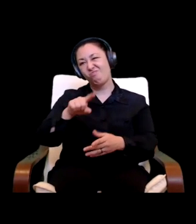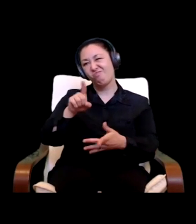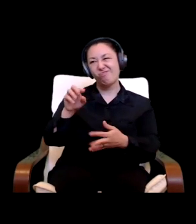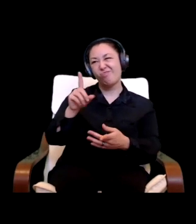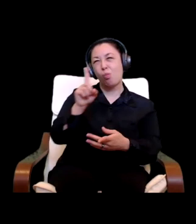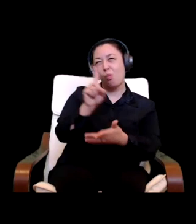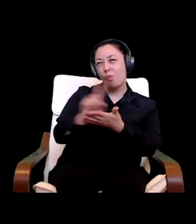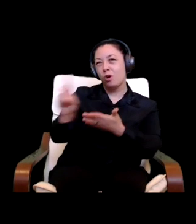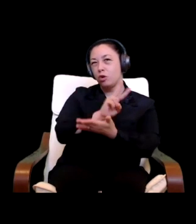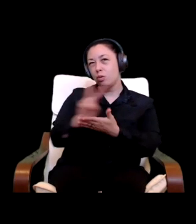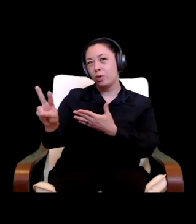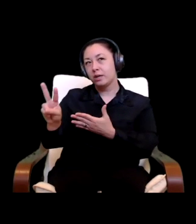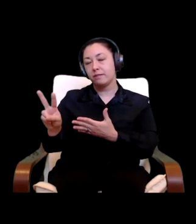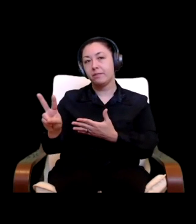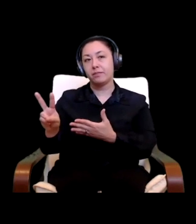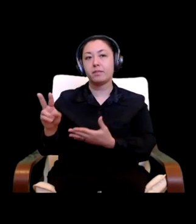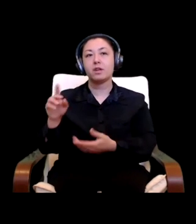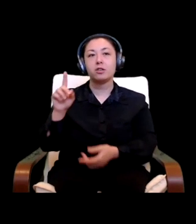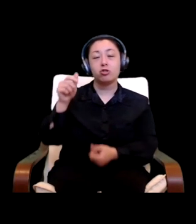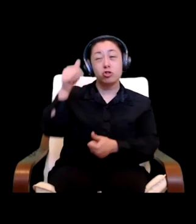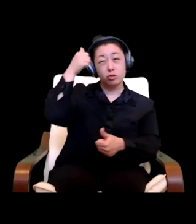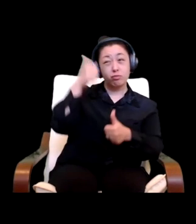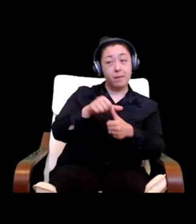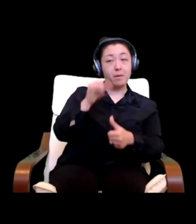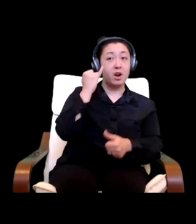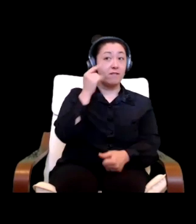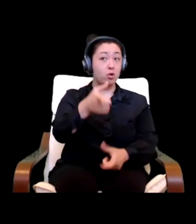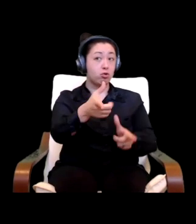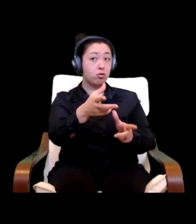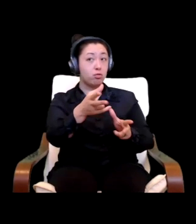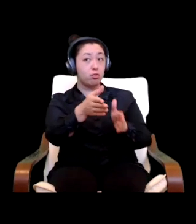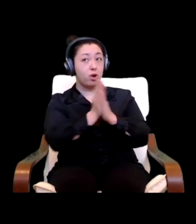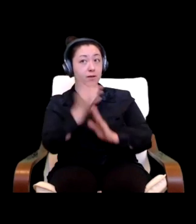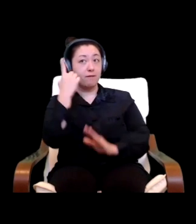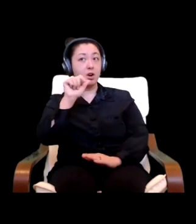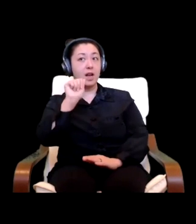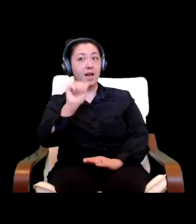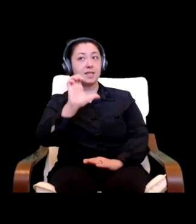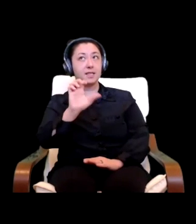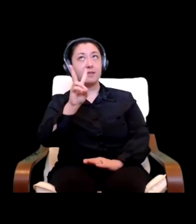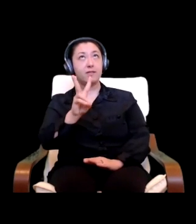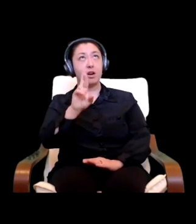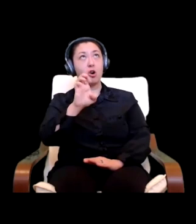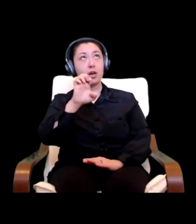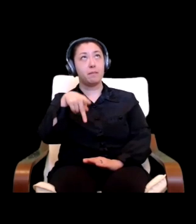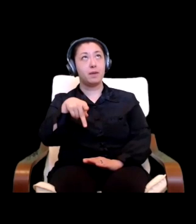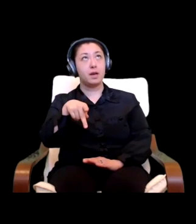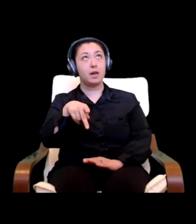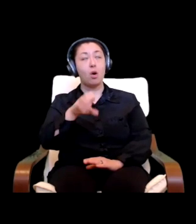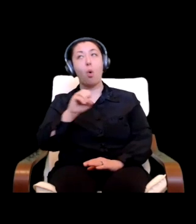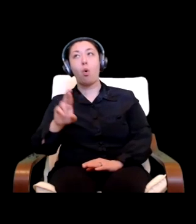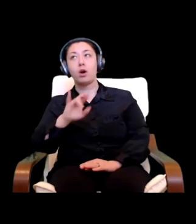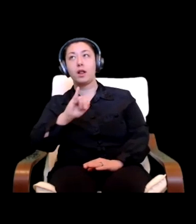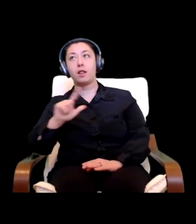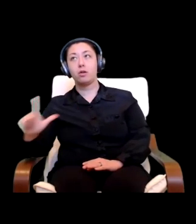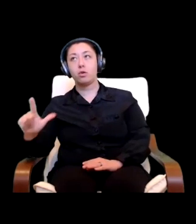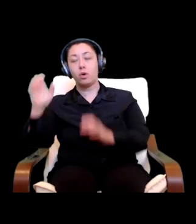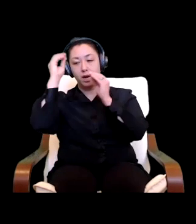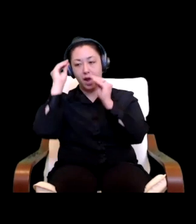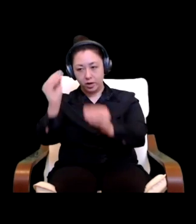Remember if you are requesting the ACVEREP or the Illinois or professional educator credits,